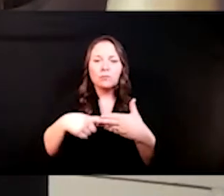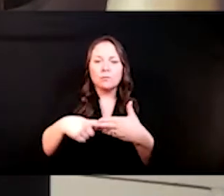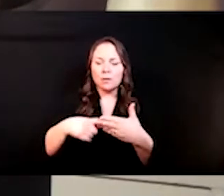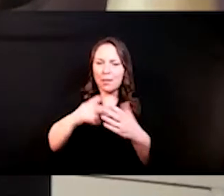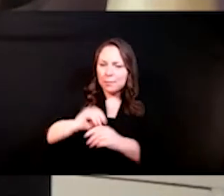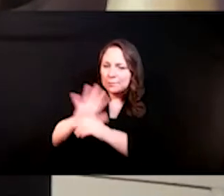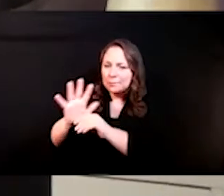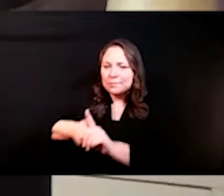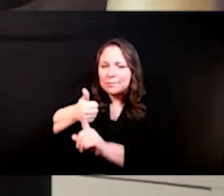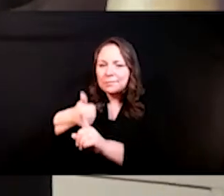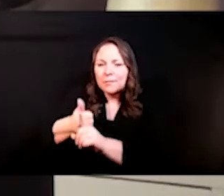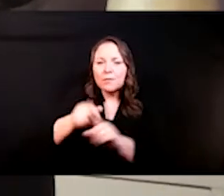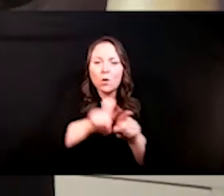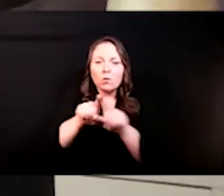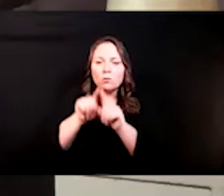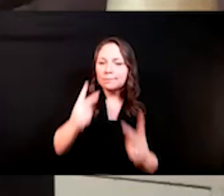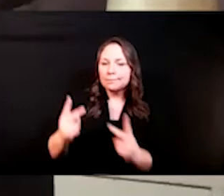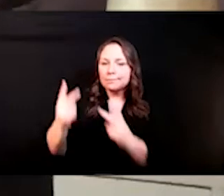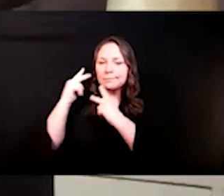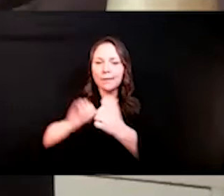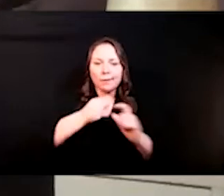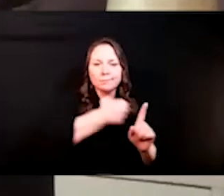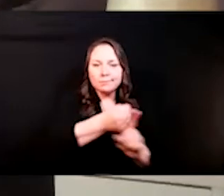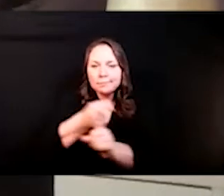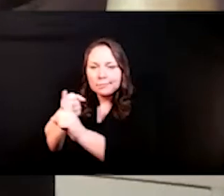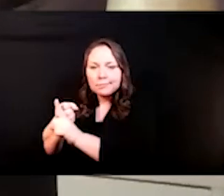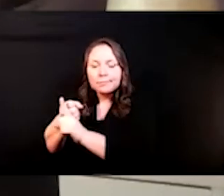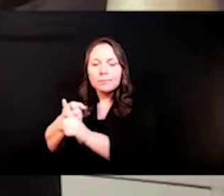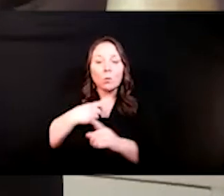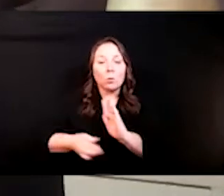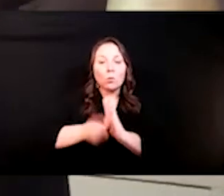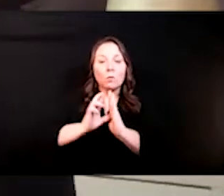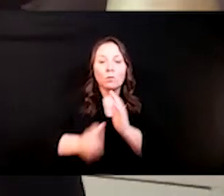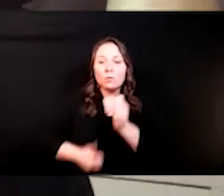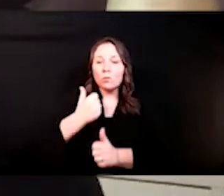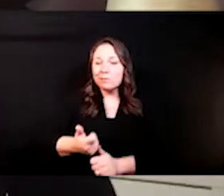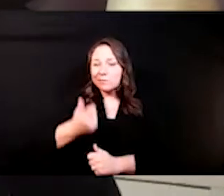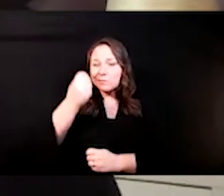PANDEMIC AND ALSO TAKE A LOOK BACK AT ITS IMPACT. WE'LL REVIEW THE LATEST INFORMATION ON VACCINES, SOME MORE